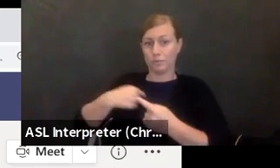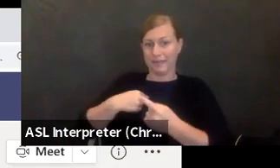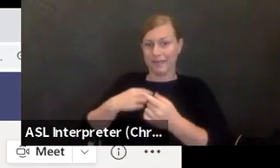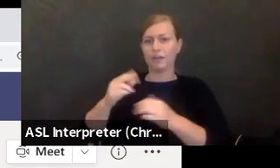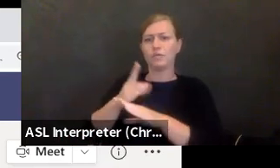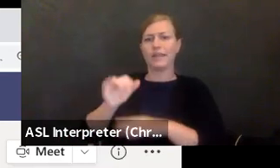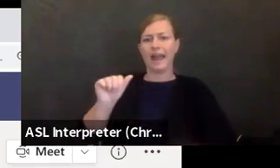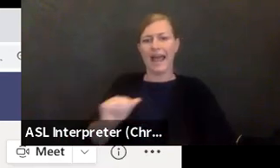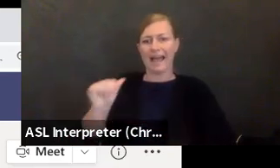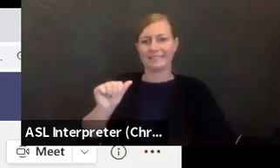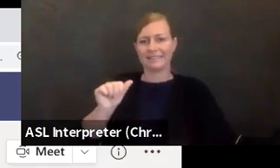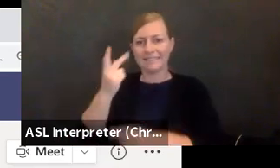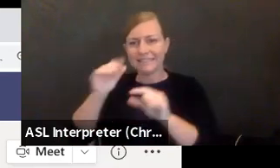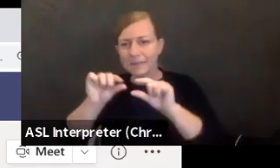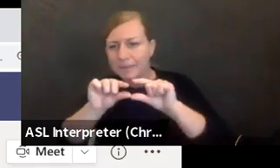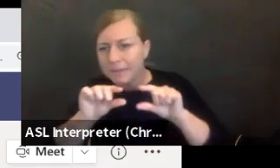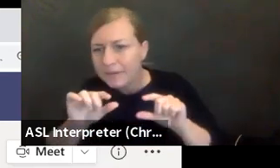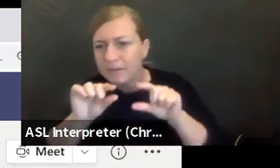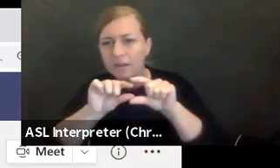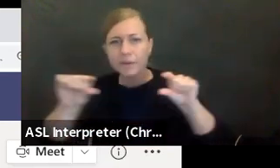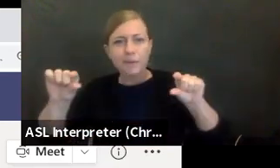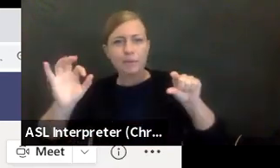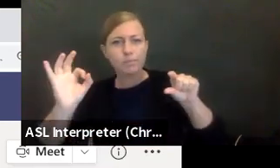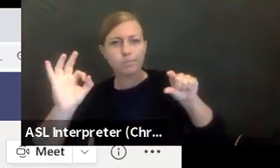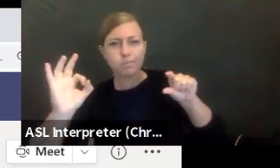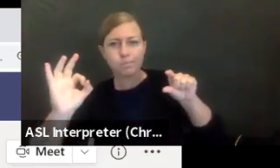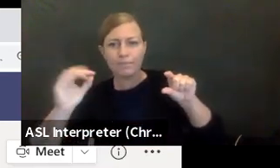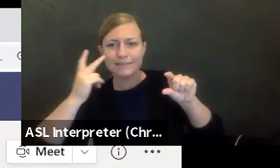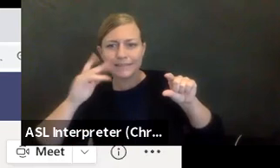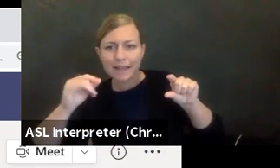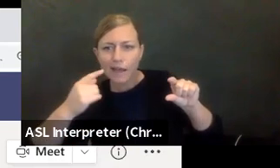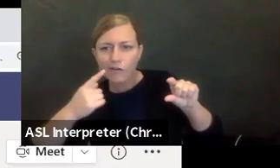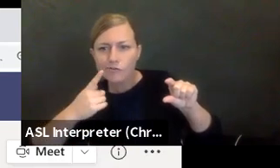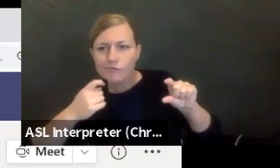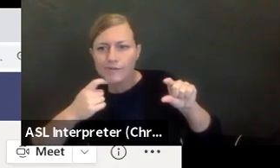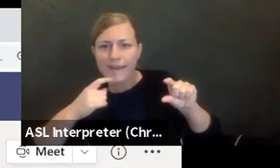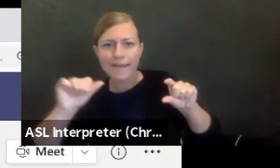ANDREW: Andrew, I just got this notification on my end. So everybody in our class can see this?